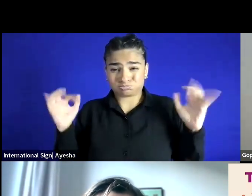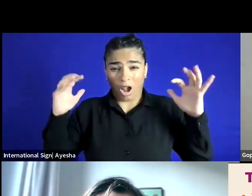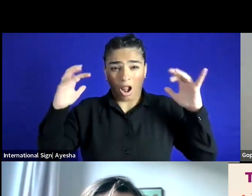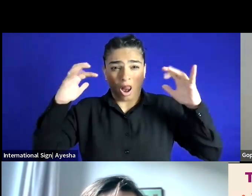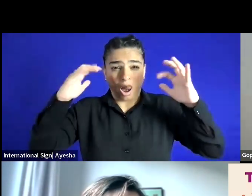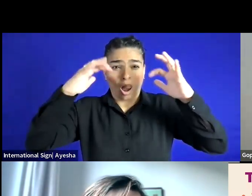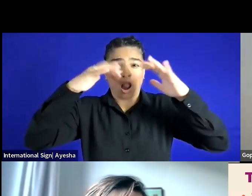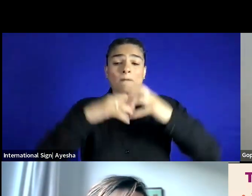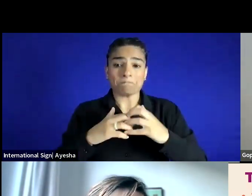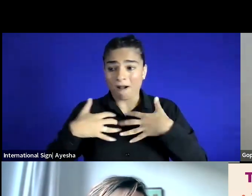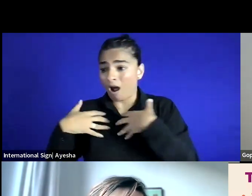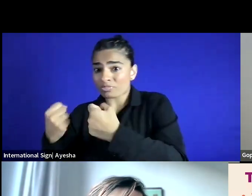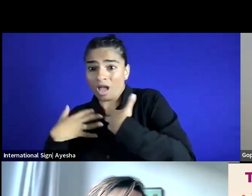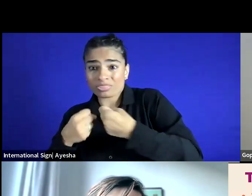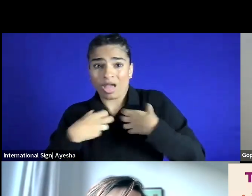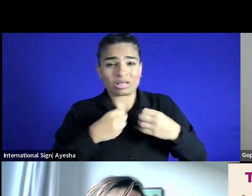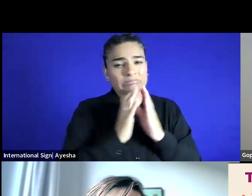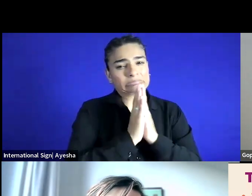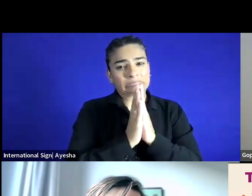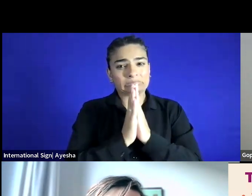and we want to make sure that we take care of each other.